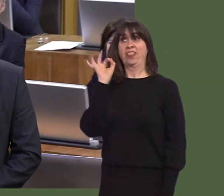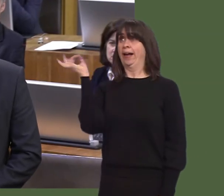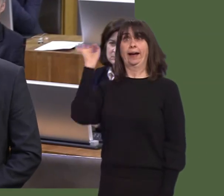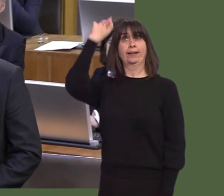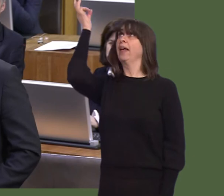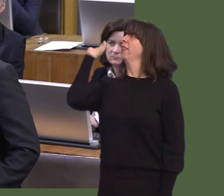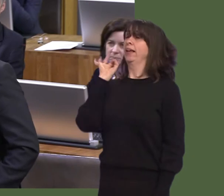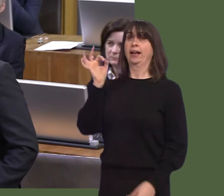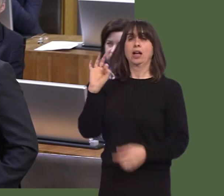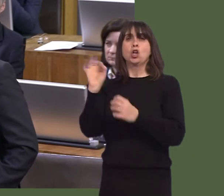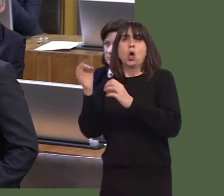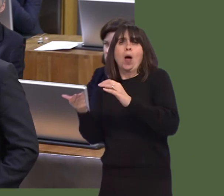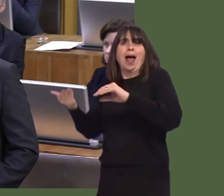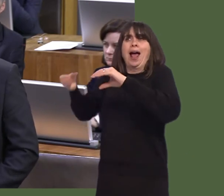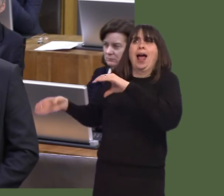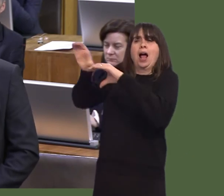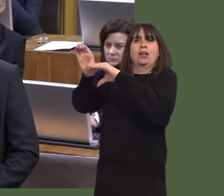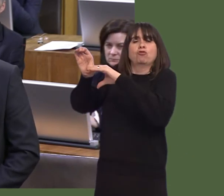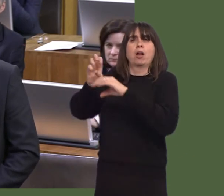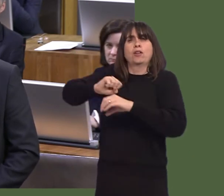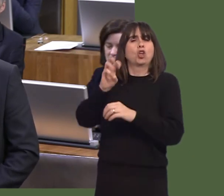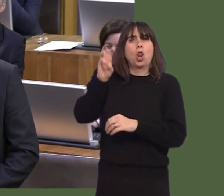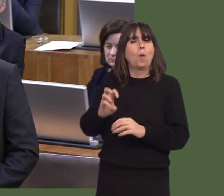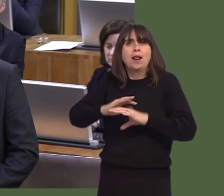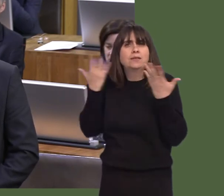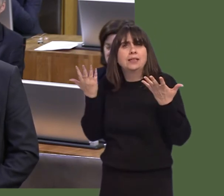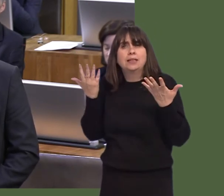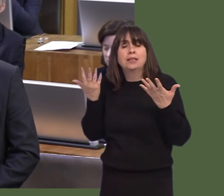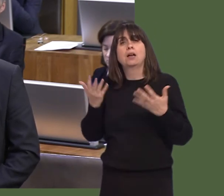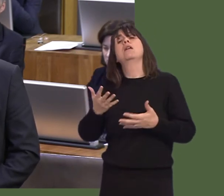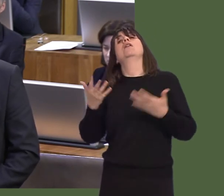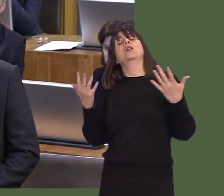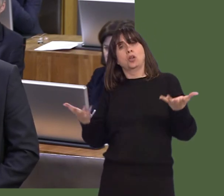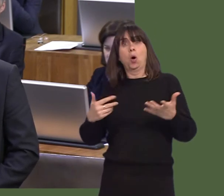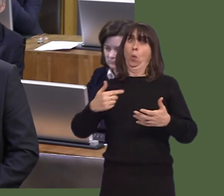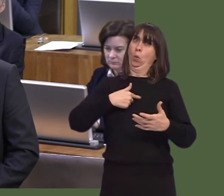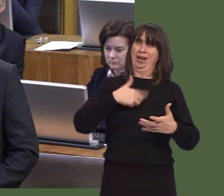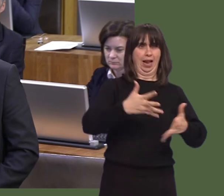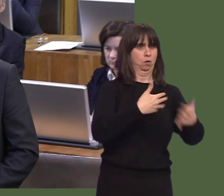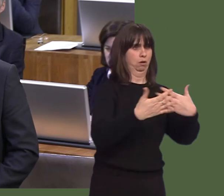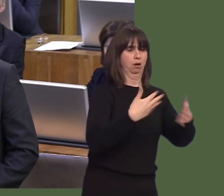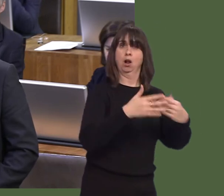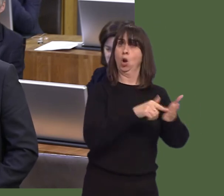him on the maturity of his opening speech, very confidently delivered, and we look forward to hearing a lot more of him.